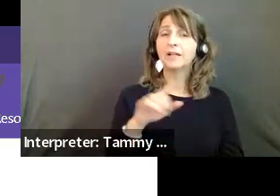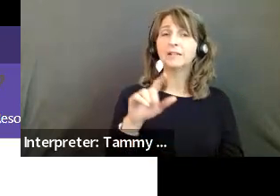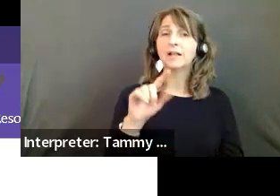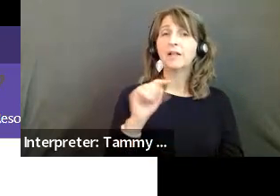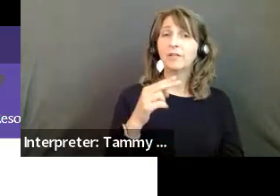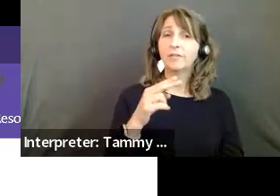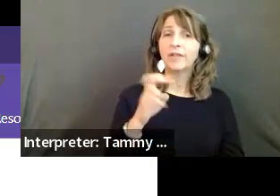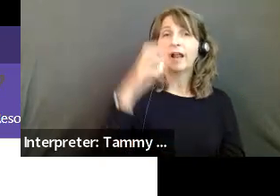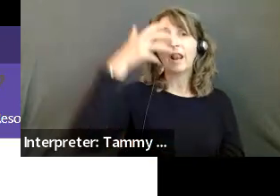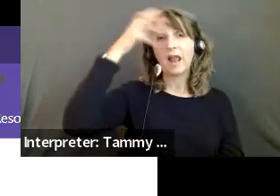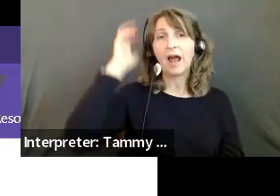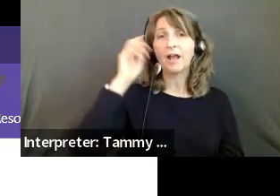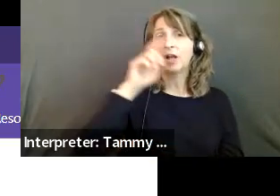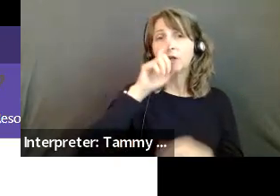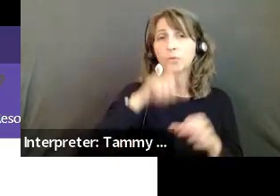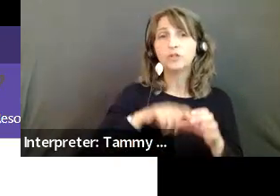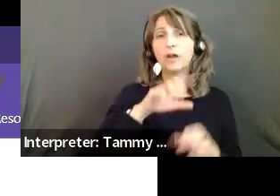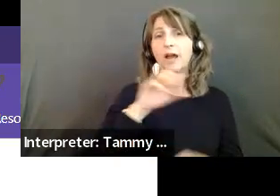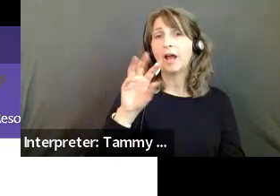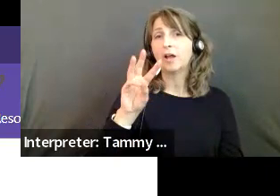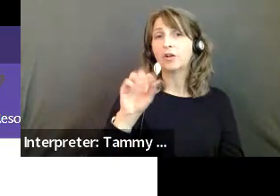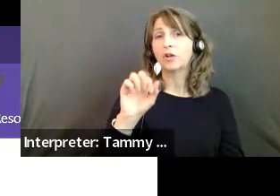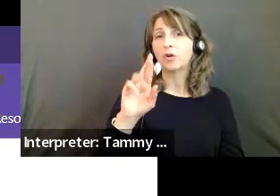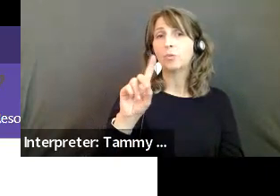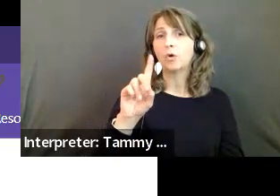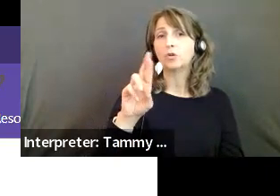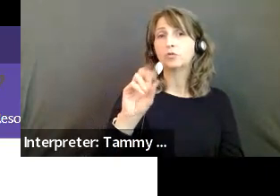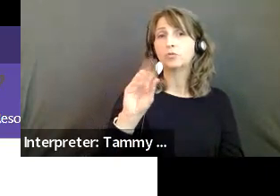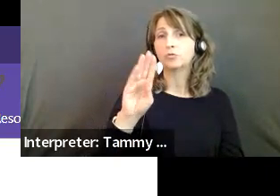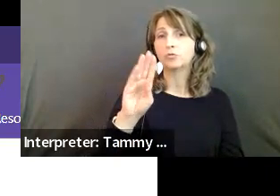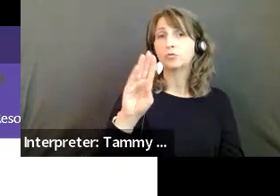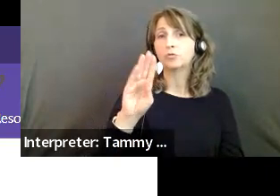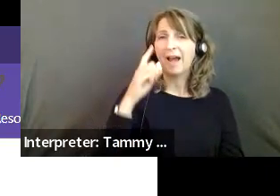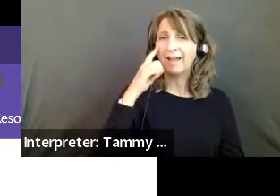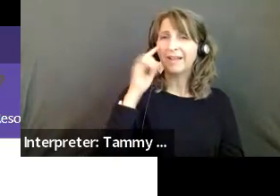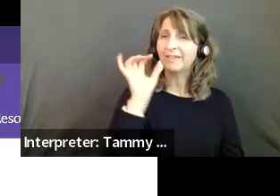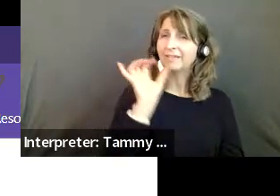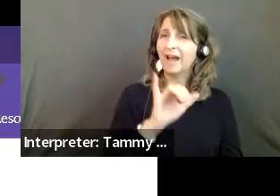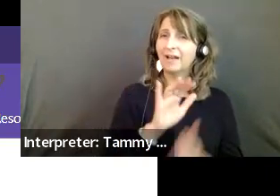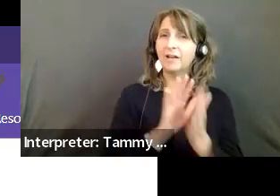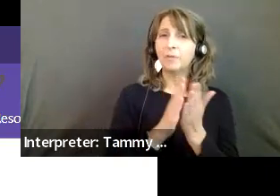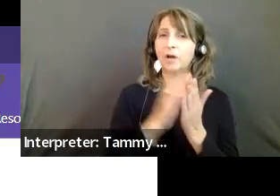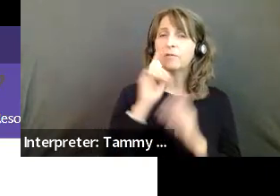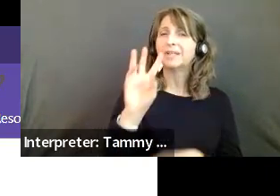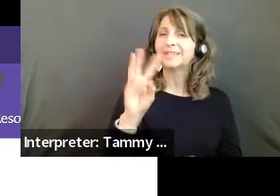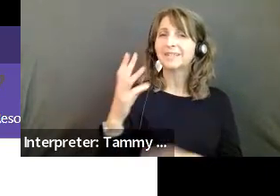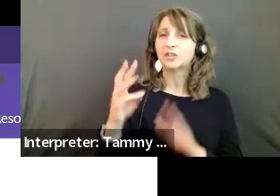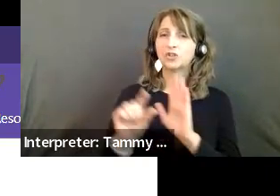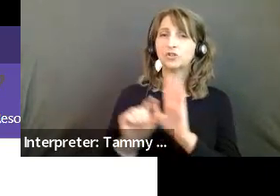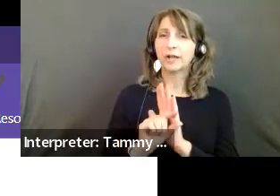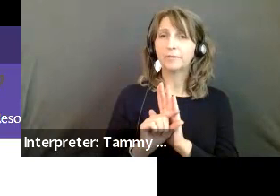If I'm not mistaken. And so I'm just gonna take some lessons and an activity from this.